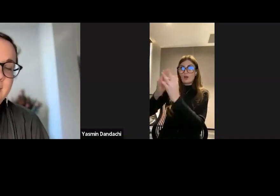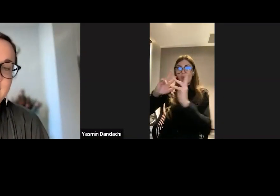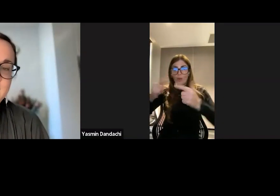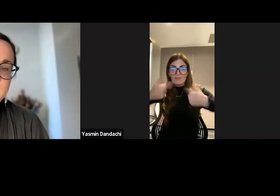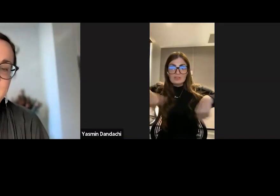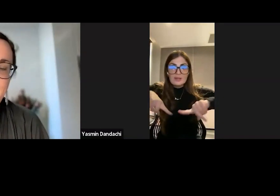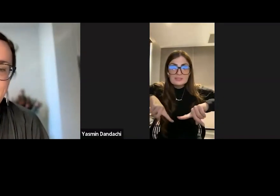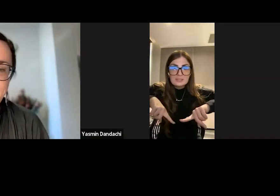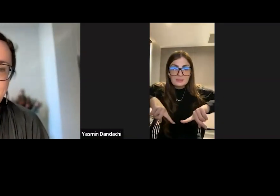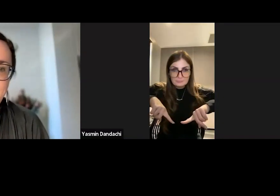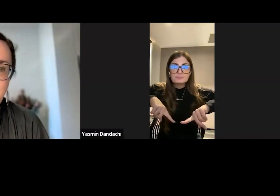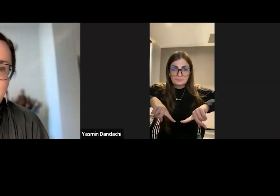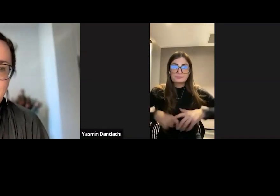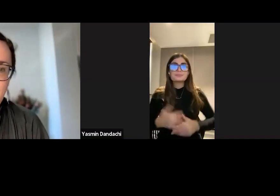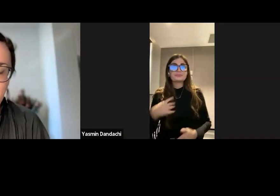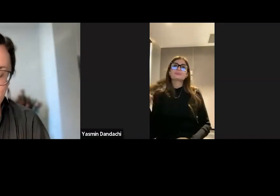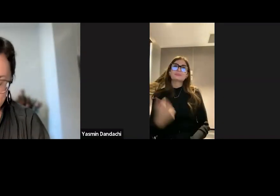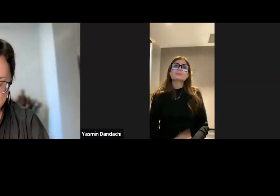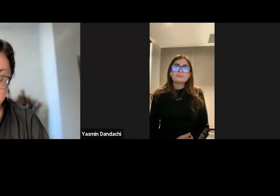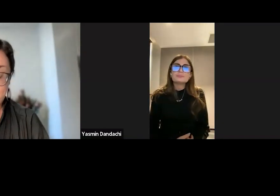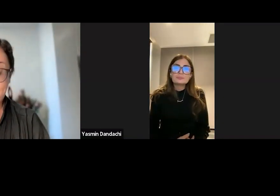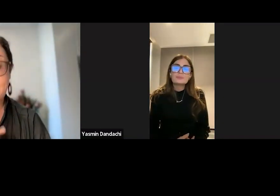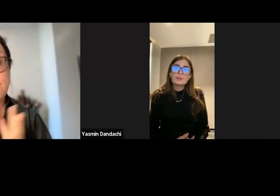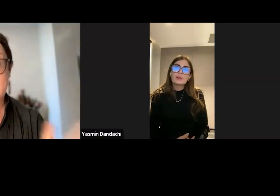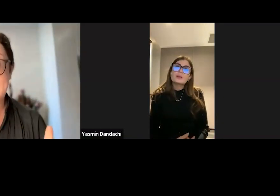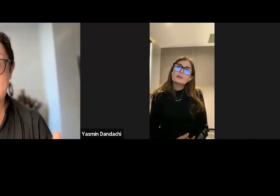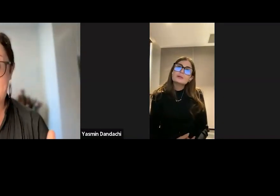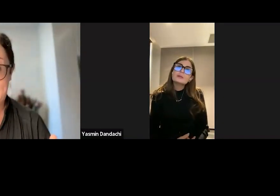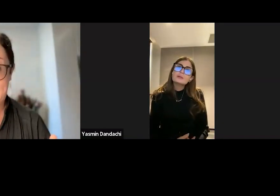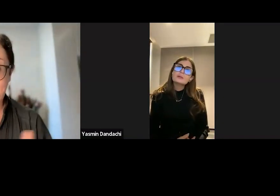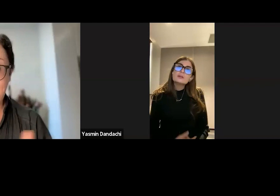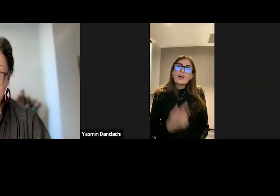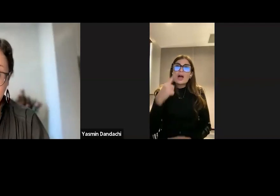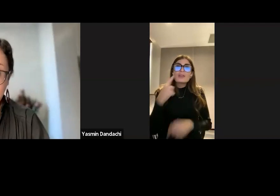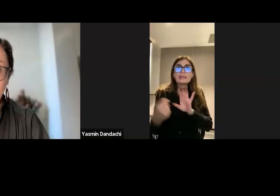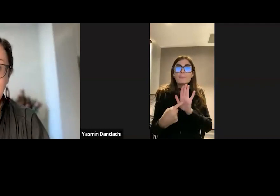I think it's important to acknowledge, though, that for the time being,